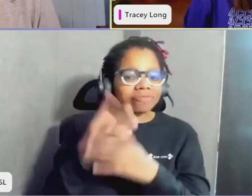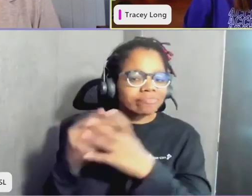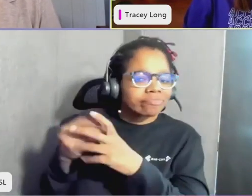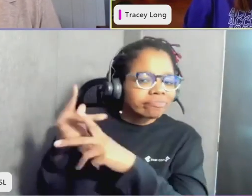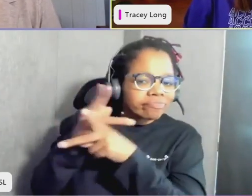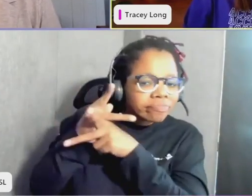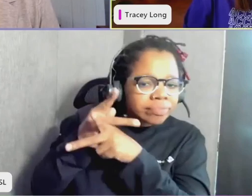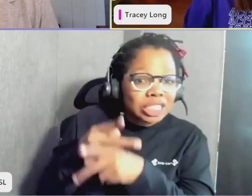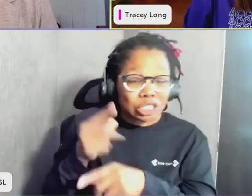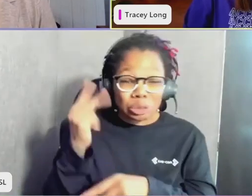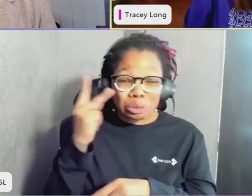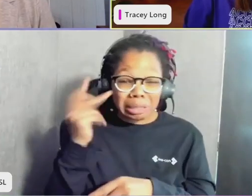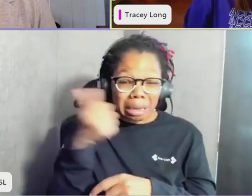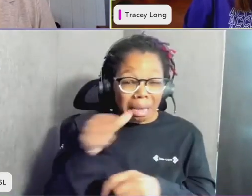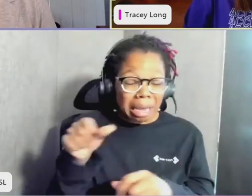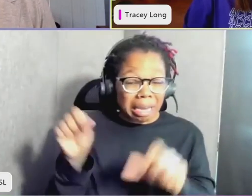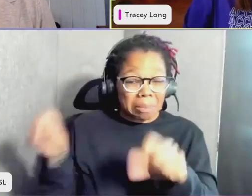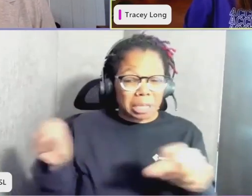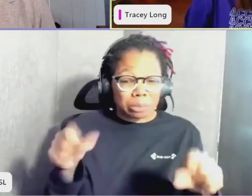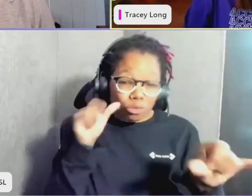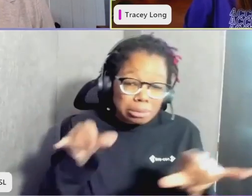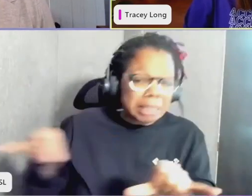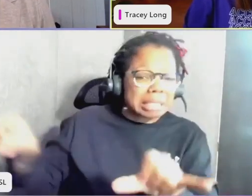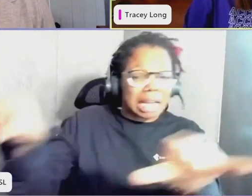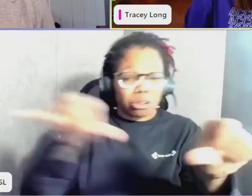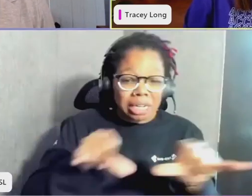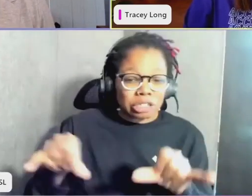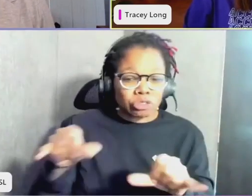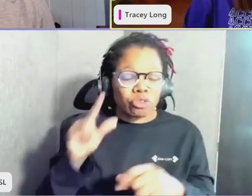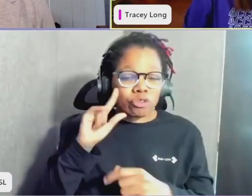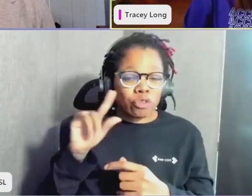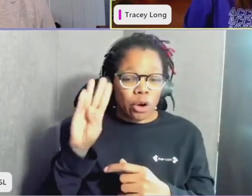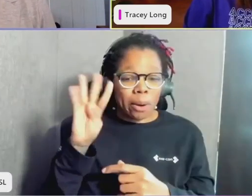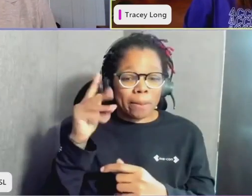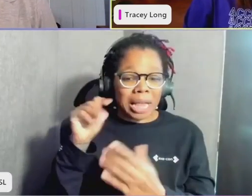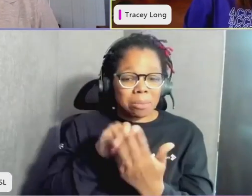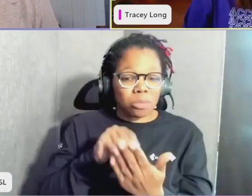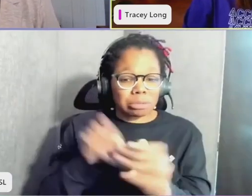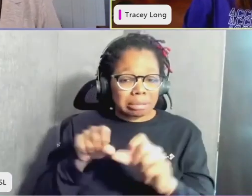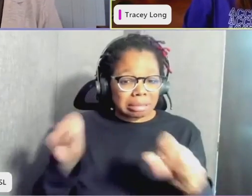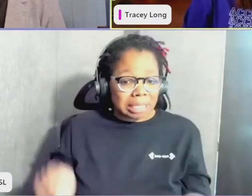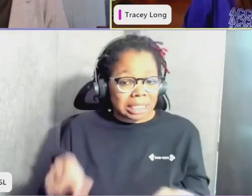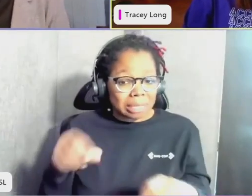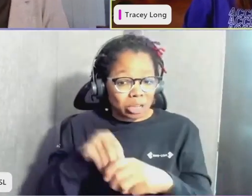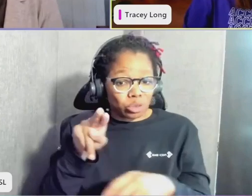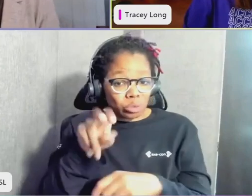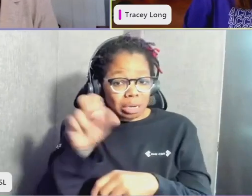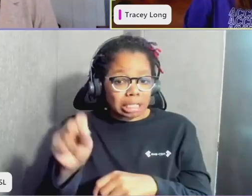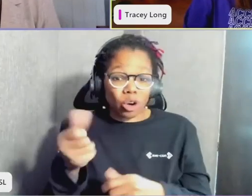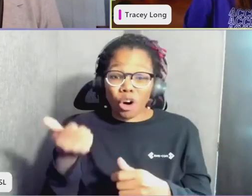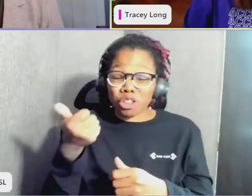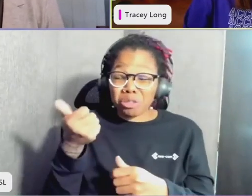ballot layouts and marking ballots different county to county lives -- leaves a lot of error and room for